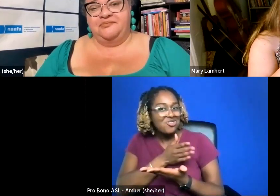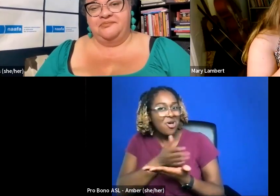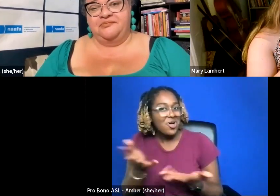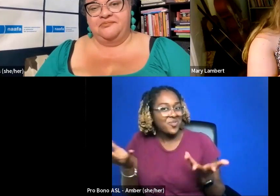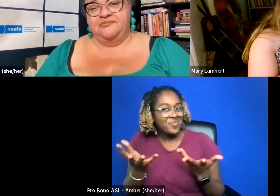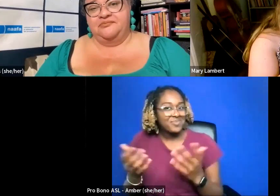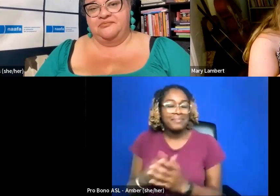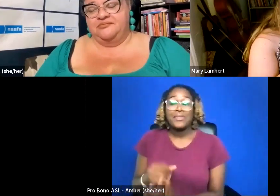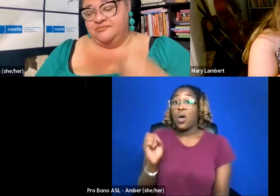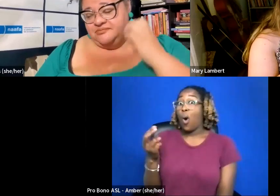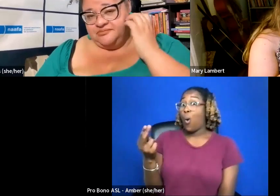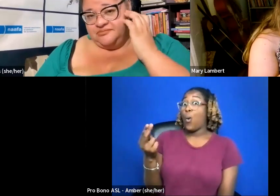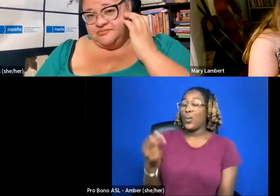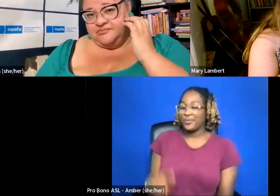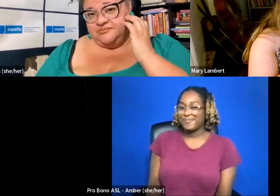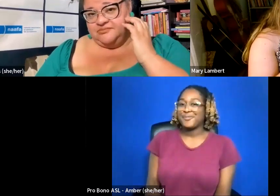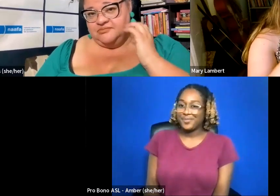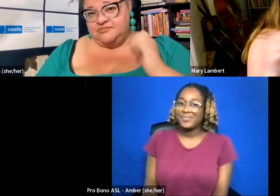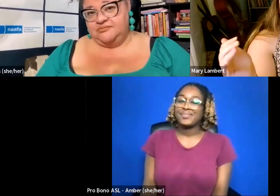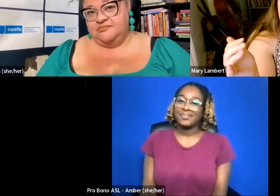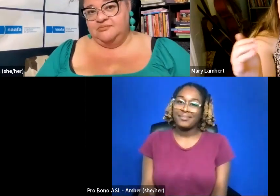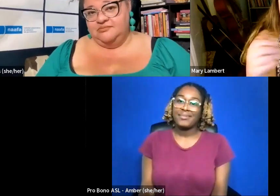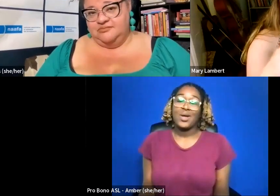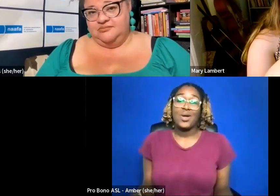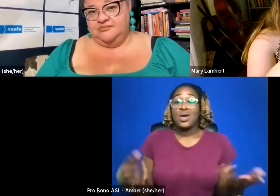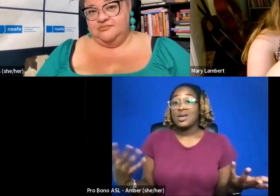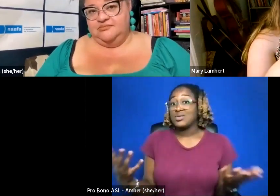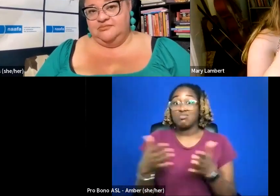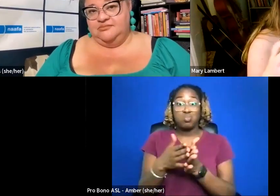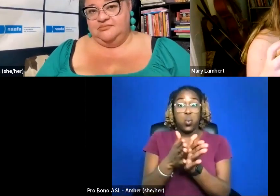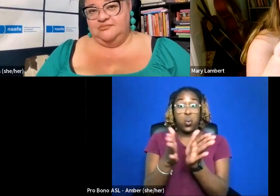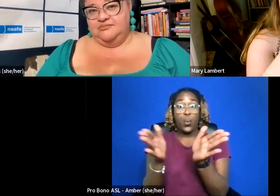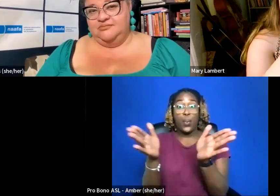Oh, I mean, it was it was wide and also universal.